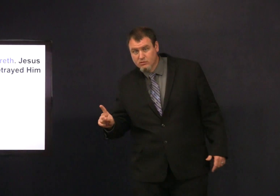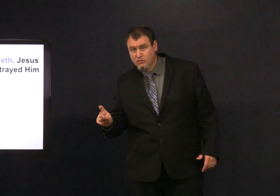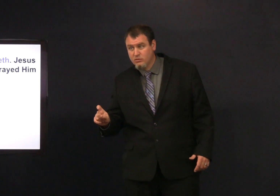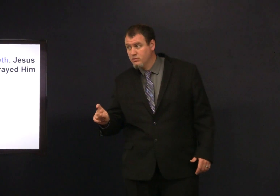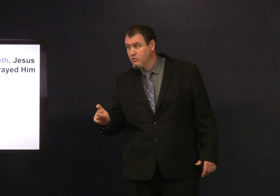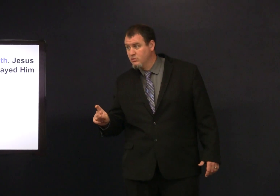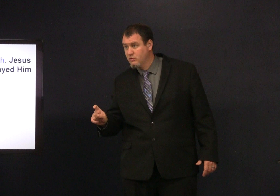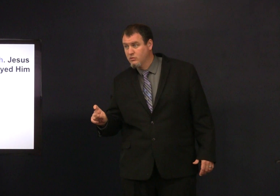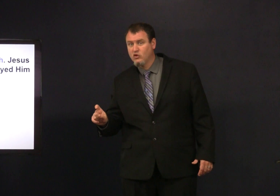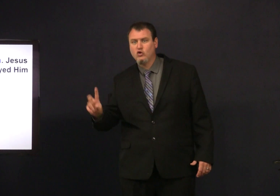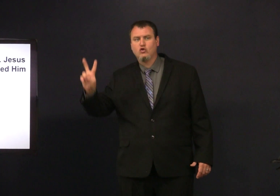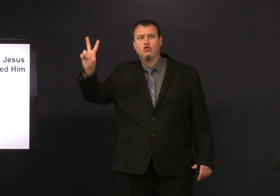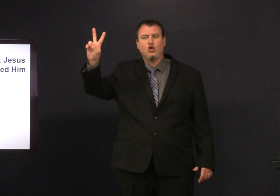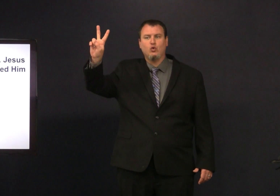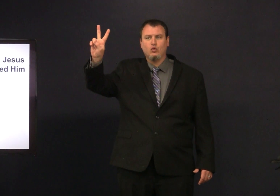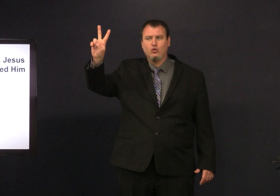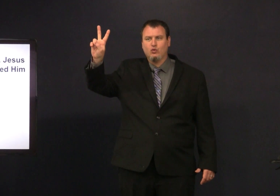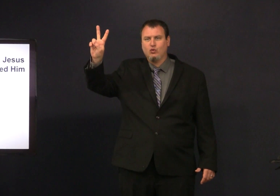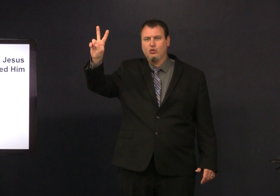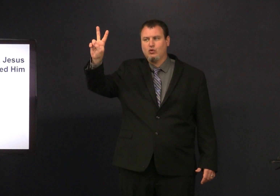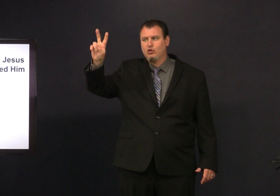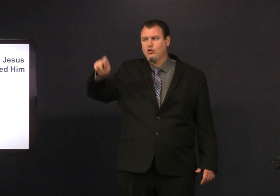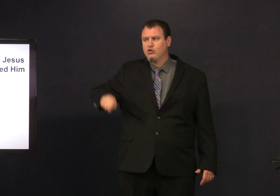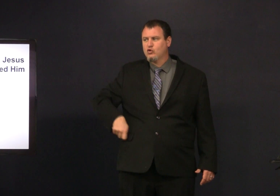weapon two wept